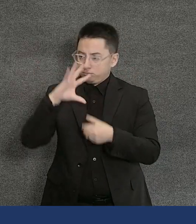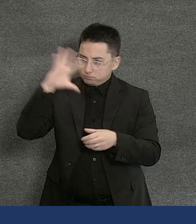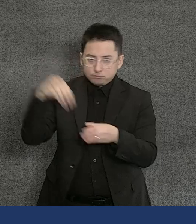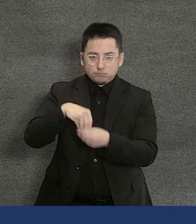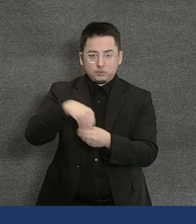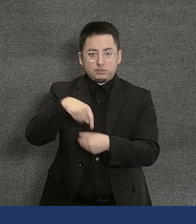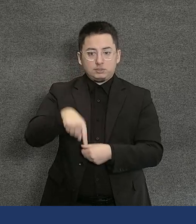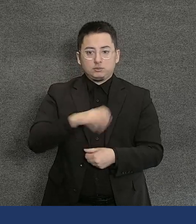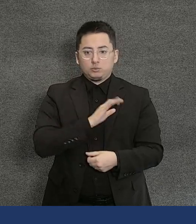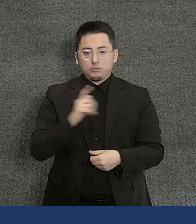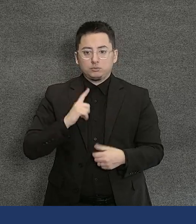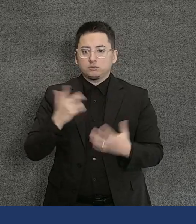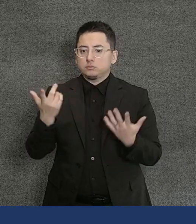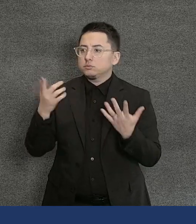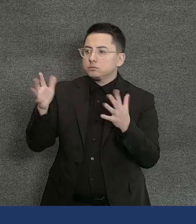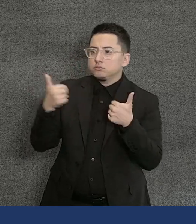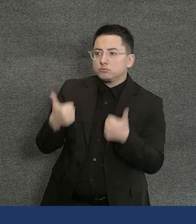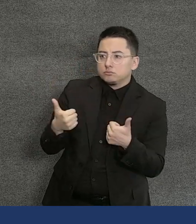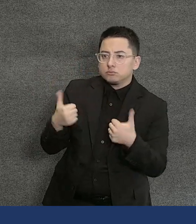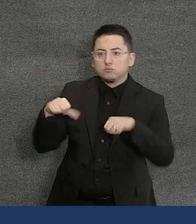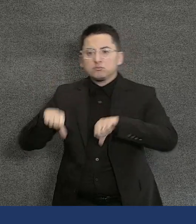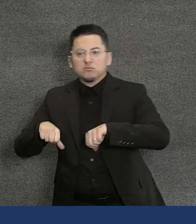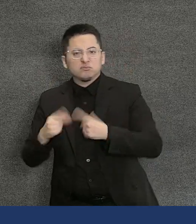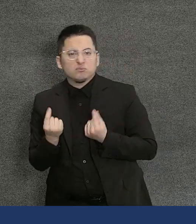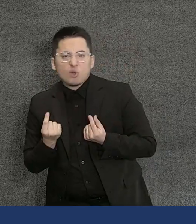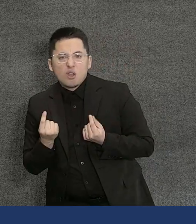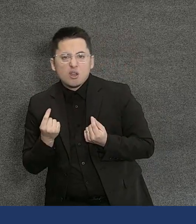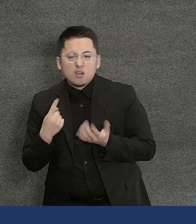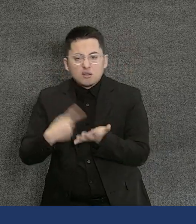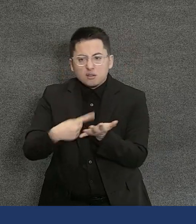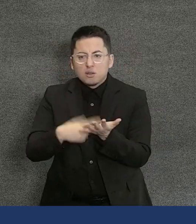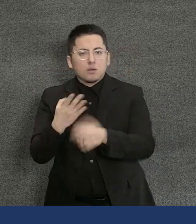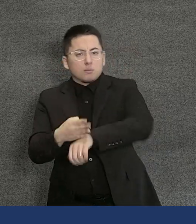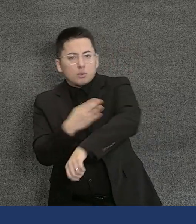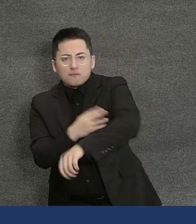Also, tell us where we can improve, or maybe what we're doing wrong when